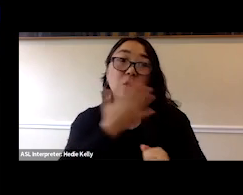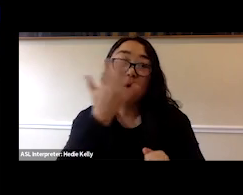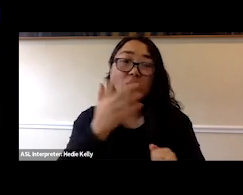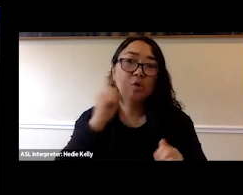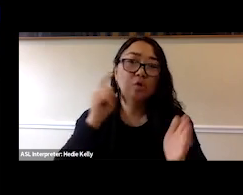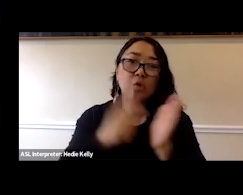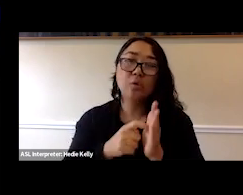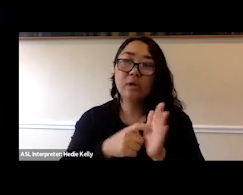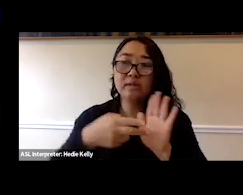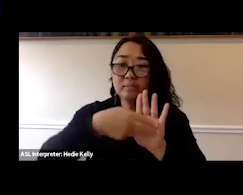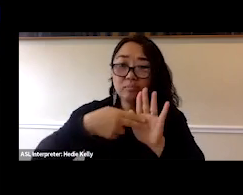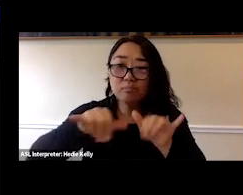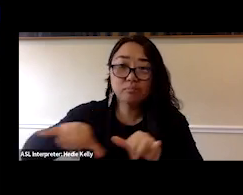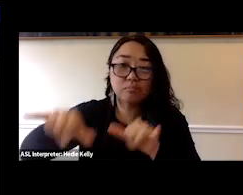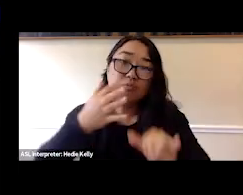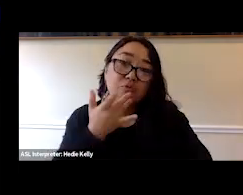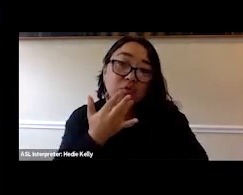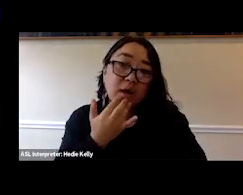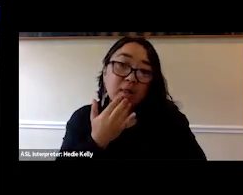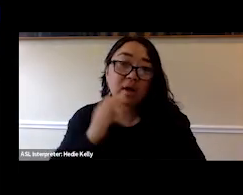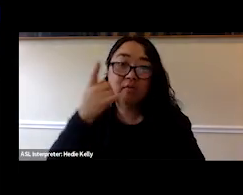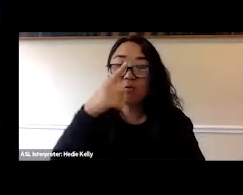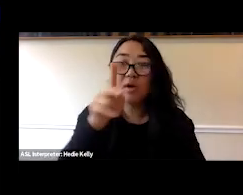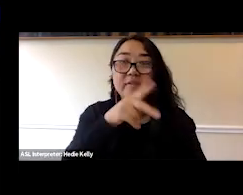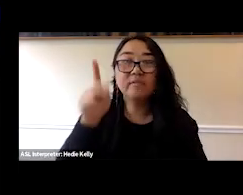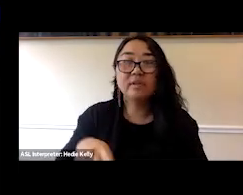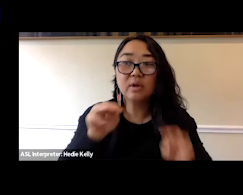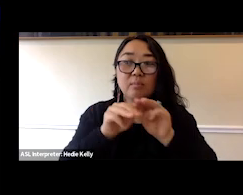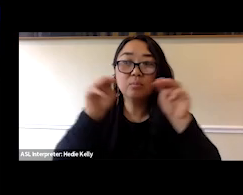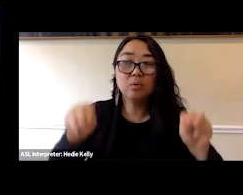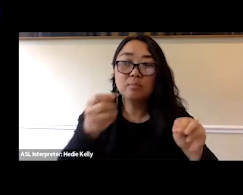colors for the Philadelphia Museum of Art green next to the black text.